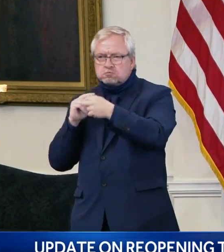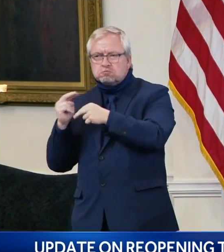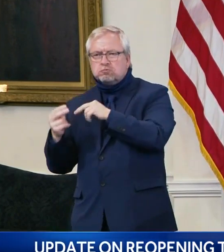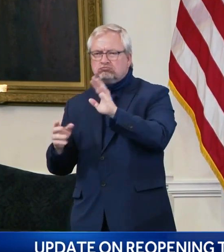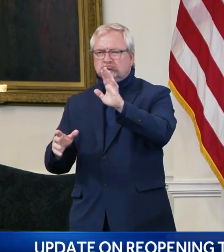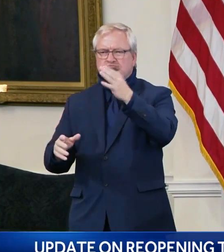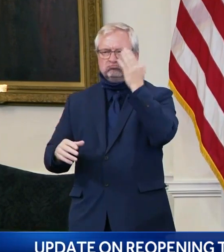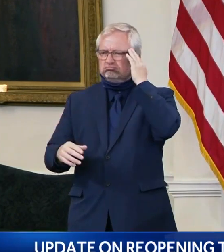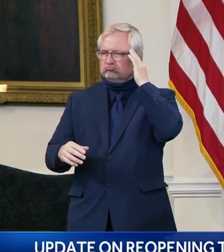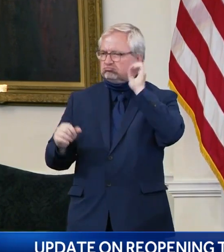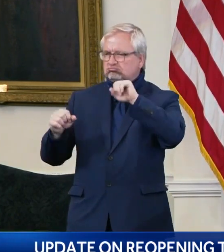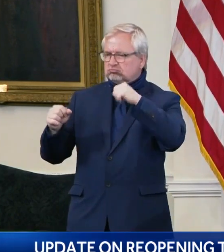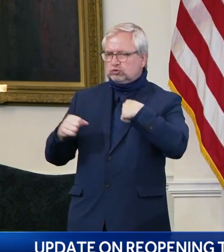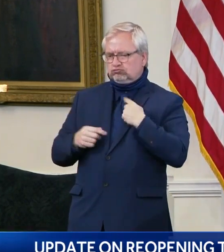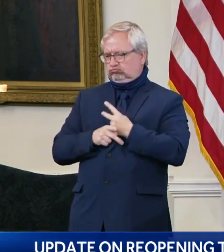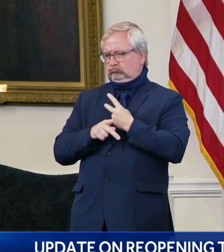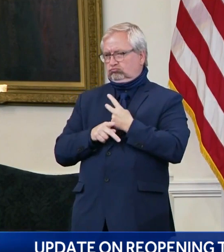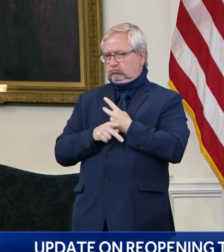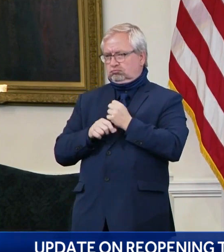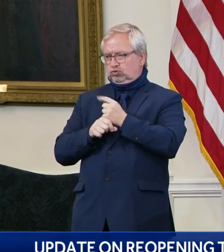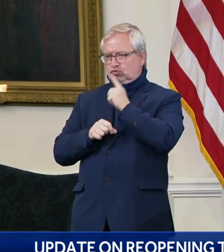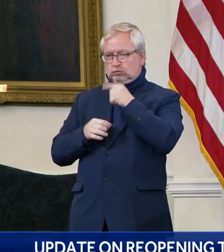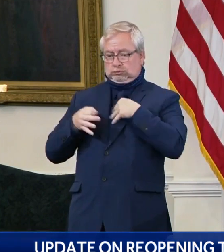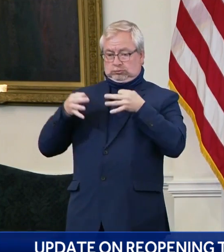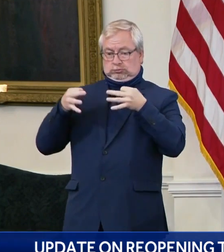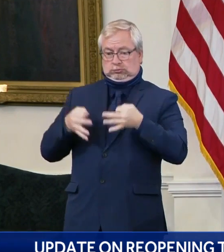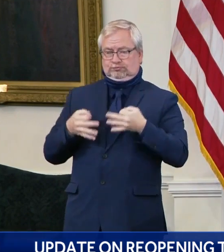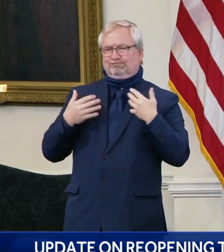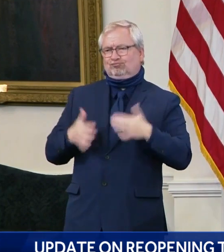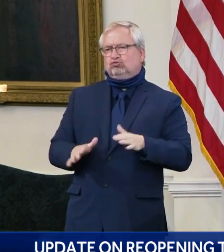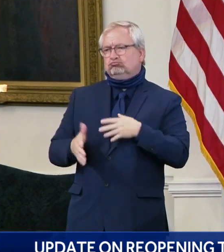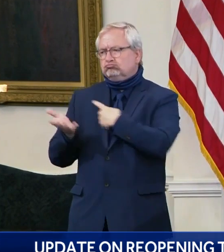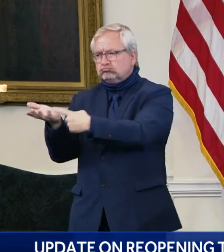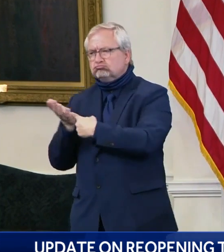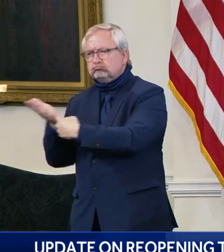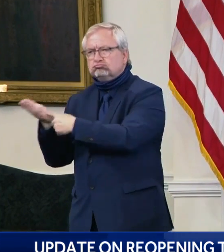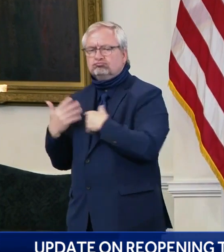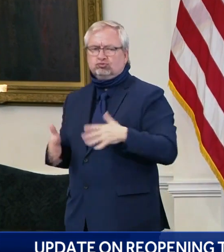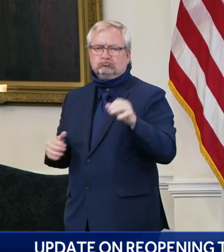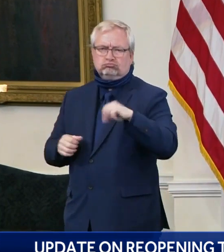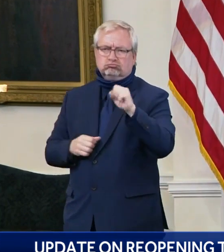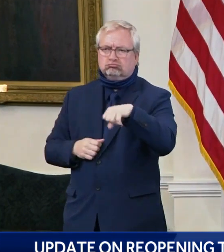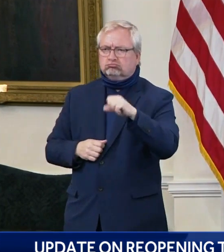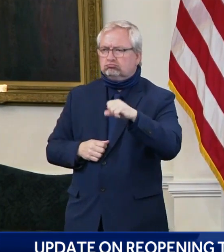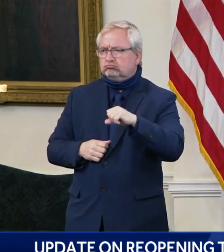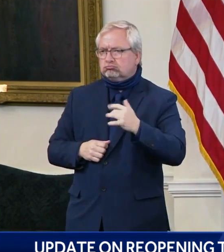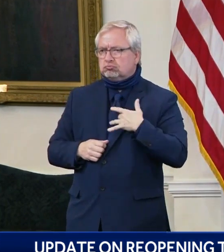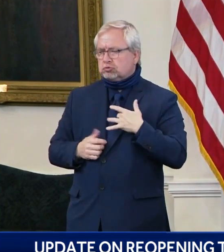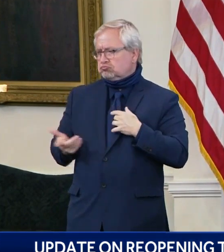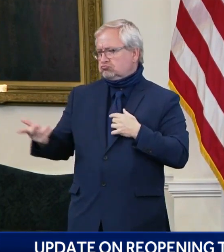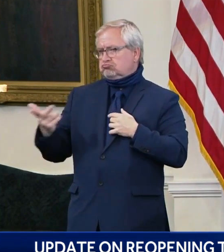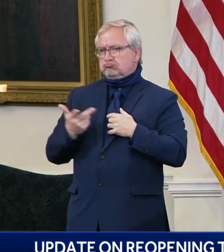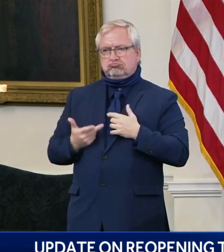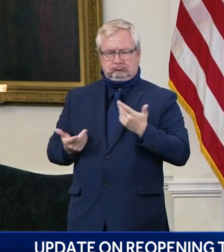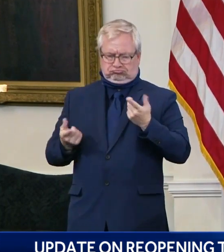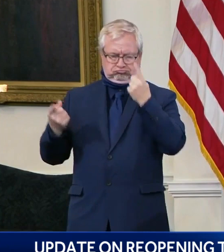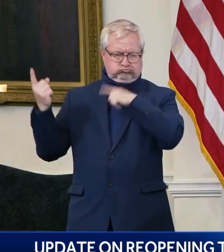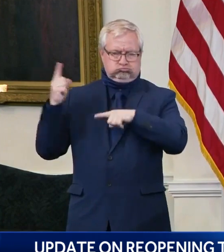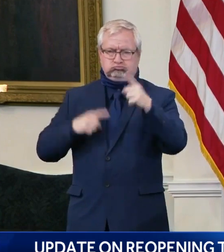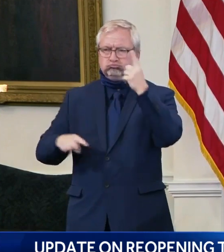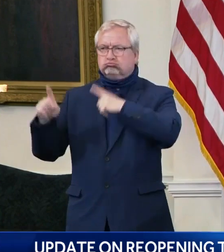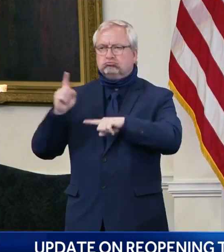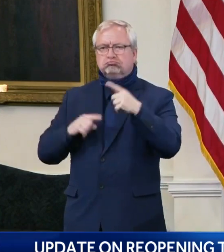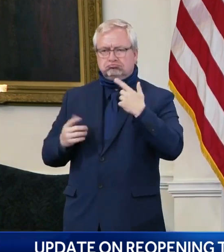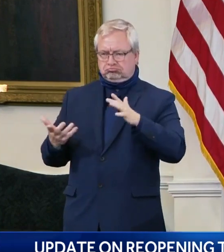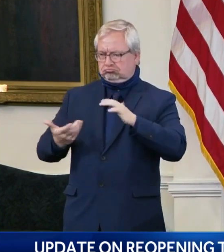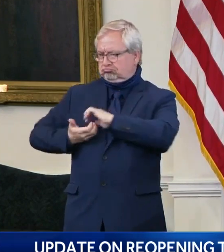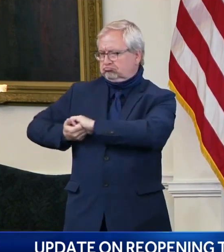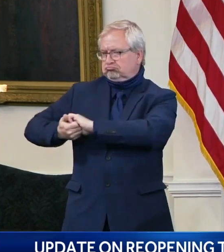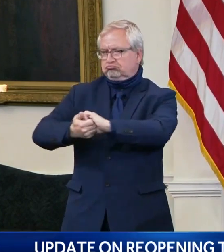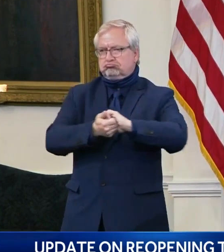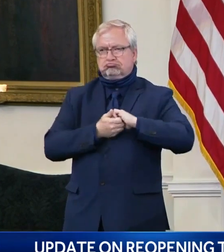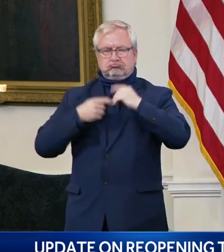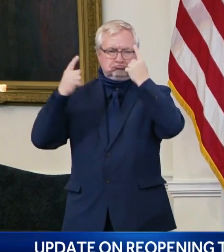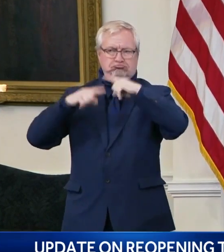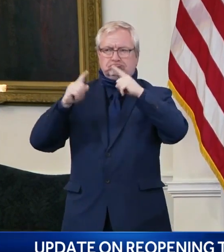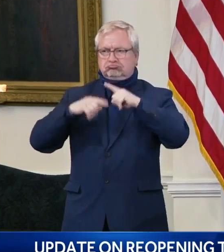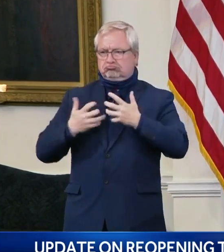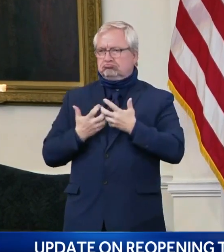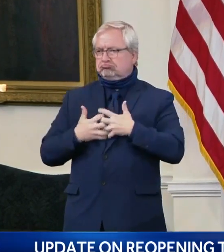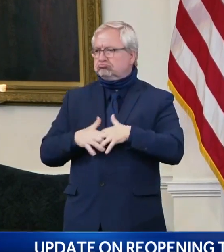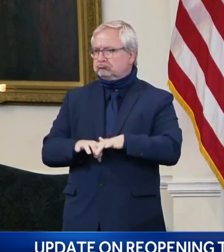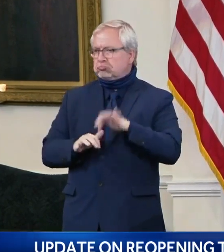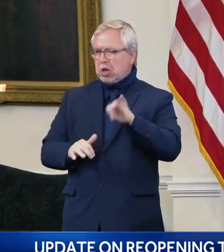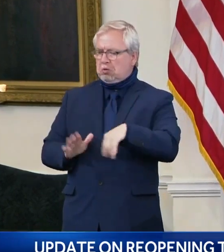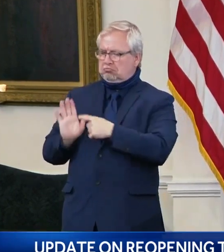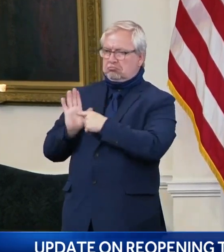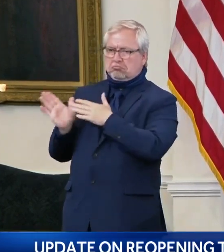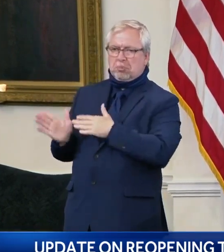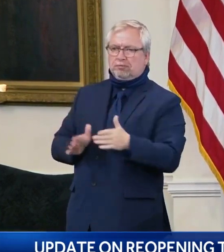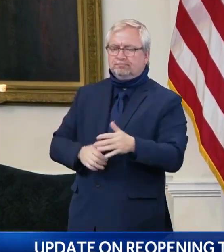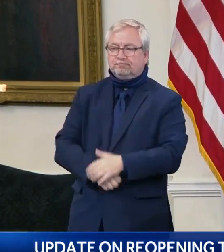WE GOT GOOD INPUT FROM BOTH OF THEM AND TOOK INTO CONSIDERATION WHAT WAS GOING ON IN BOTH THE DISTRICT AND VIRGINIA.